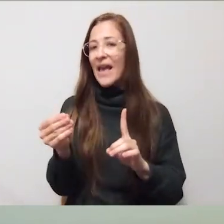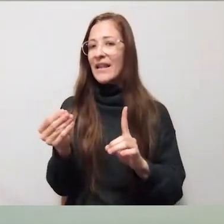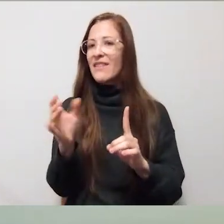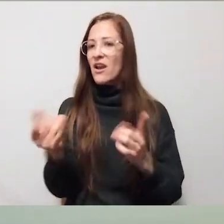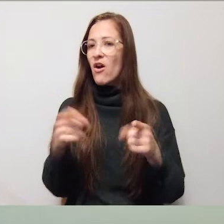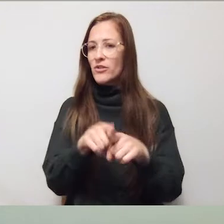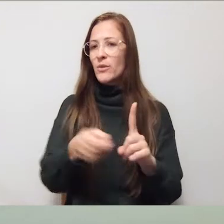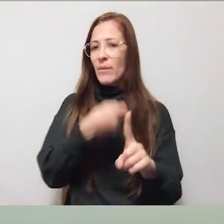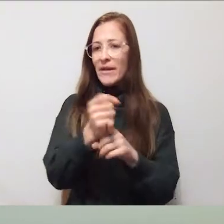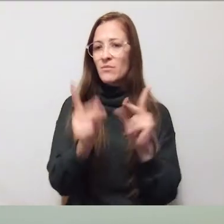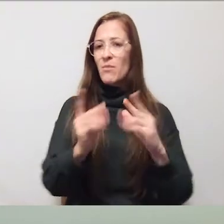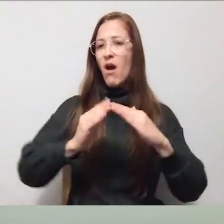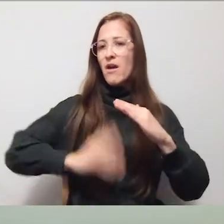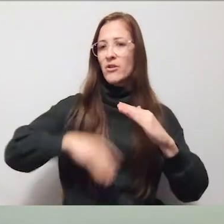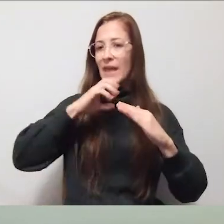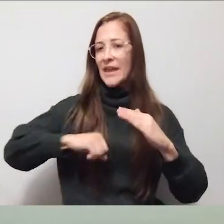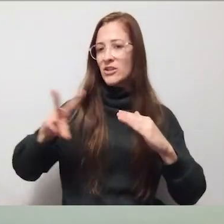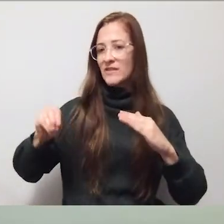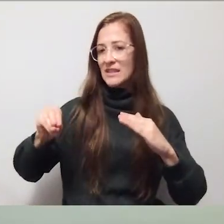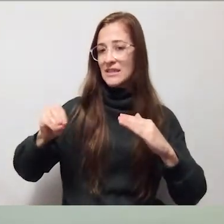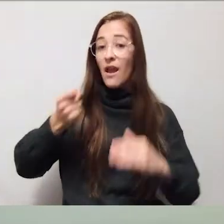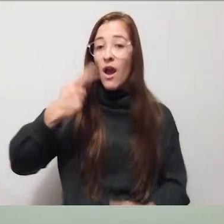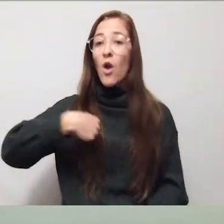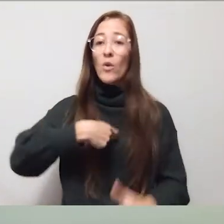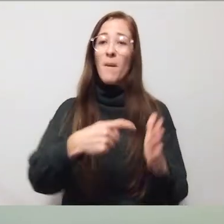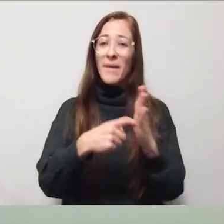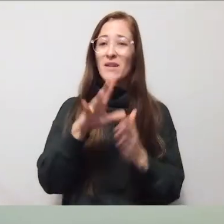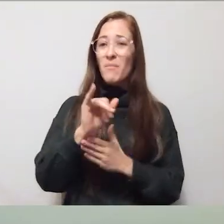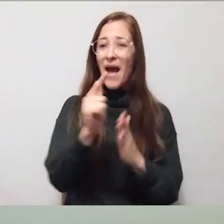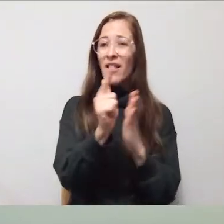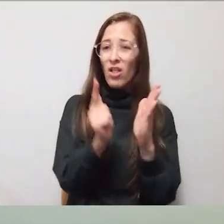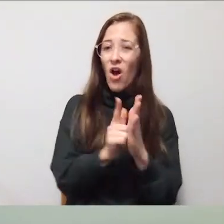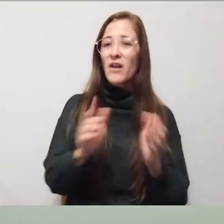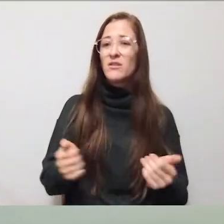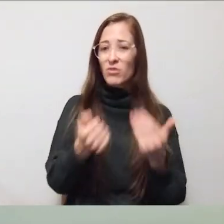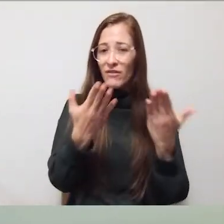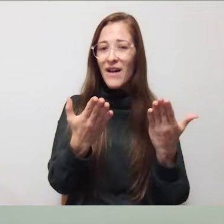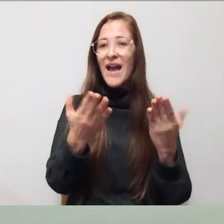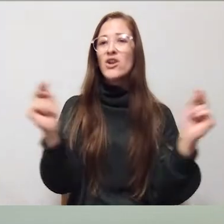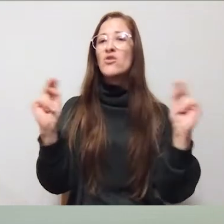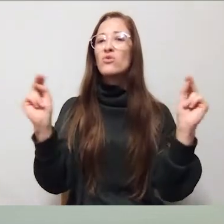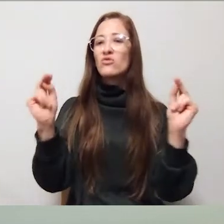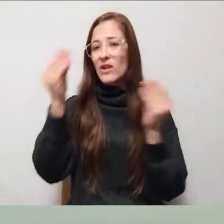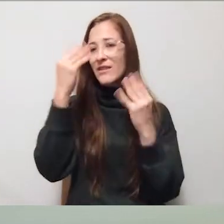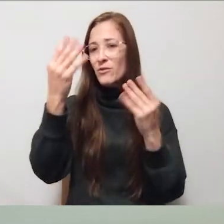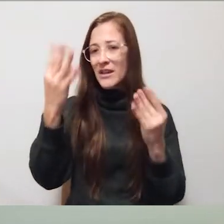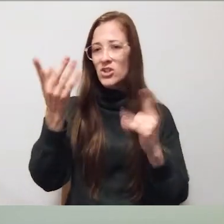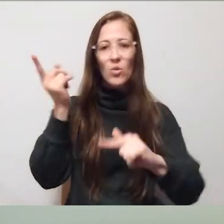And we are mandated under law that we have to give objective information on behalf of the client. We can't endorse specific products.